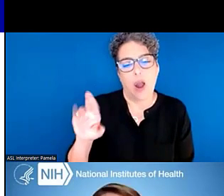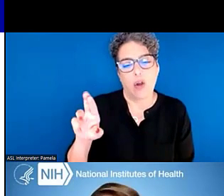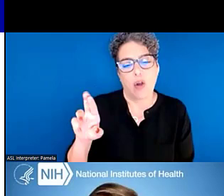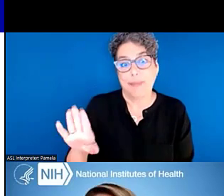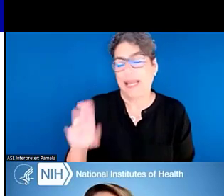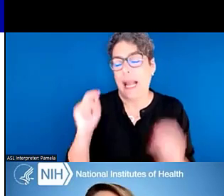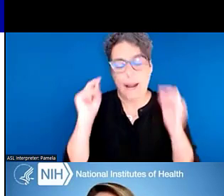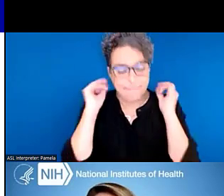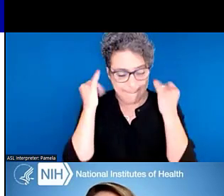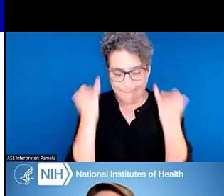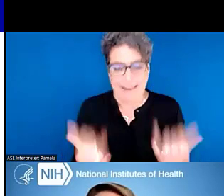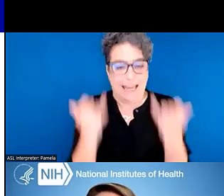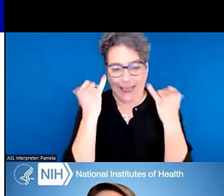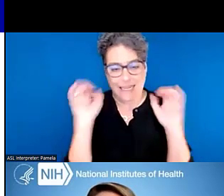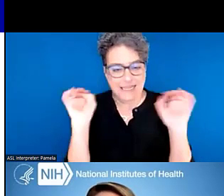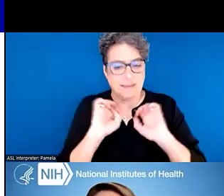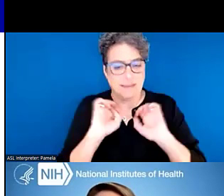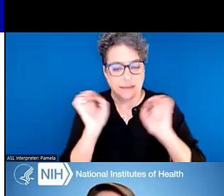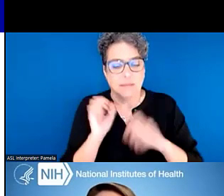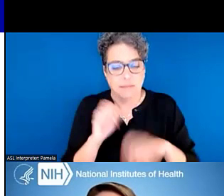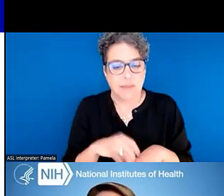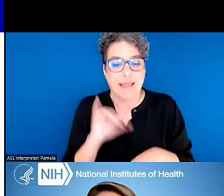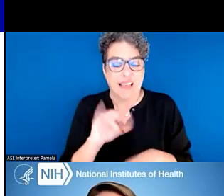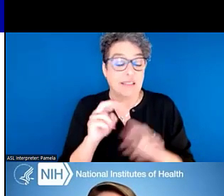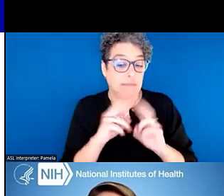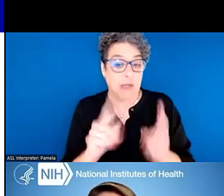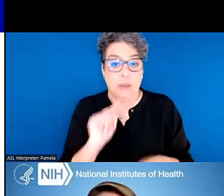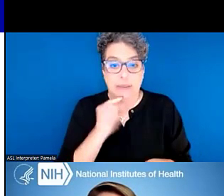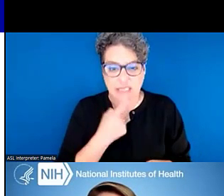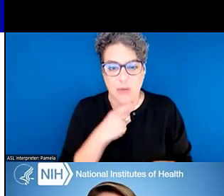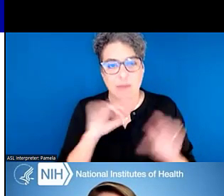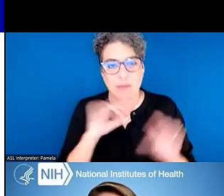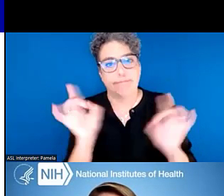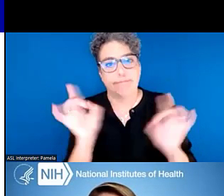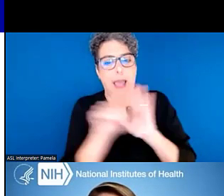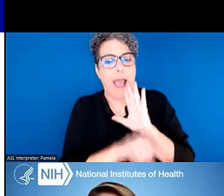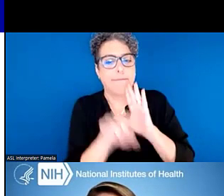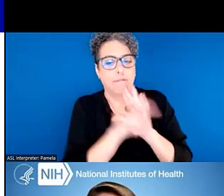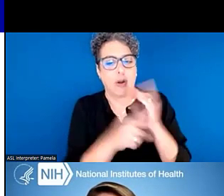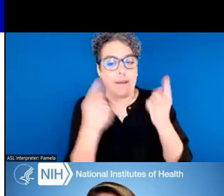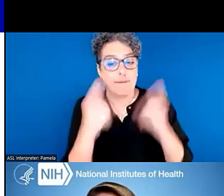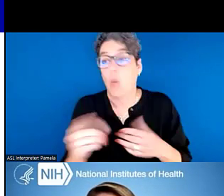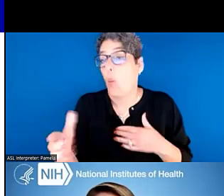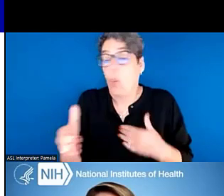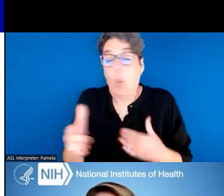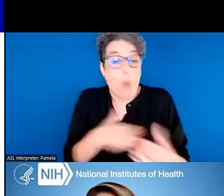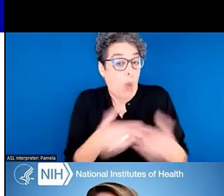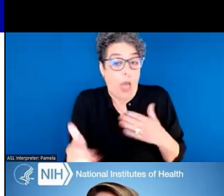Okay? It's a serious adverse event. Whether you are sure or not about the cause of death,